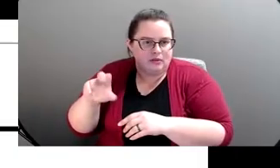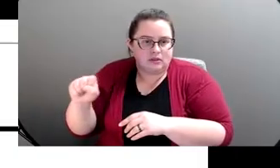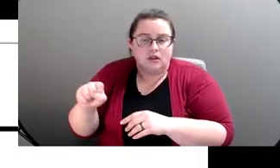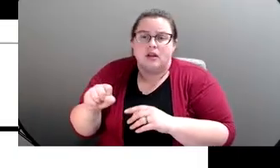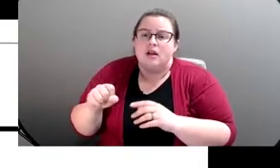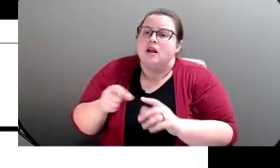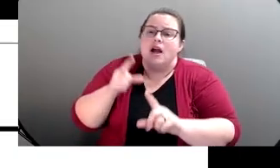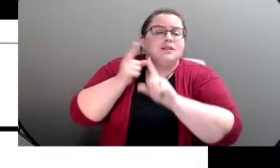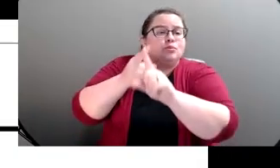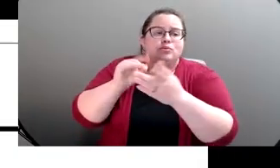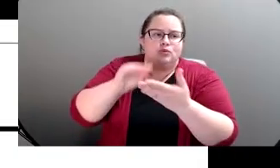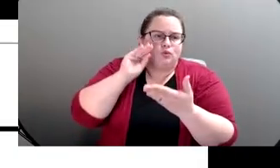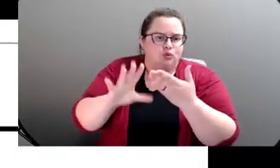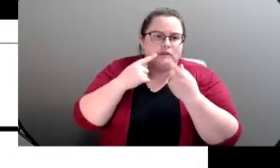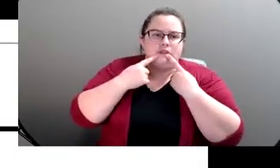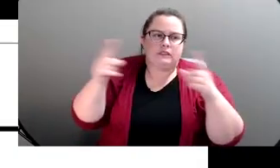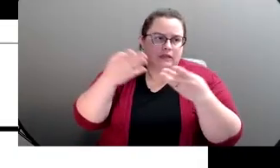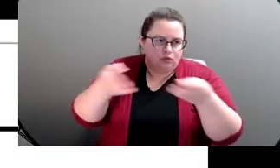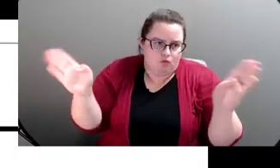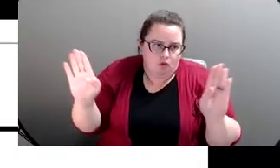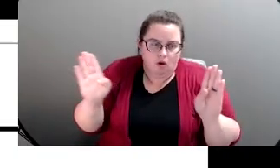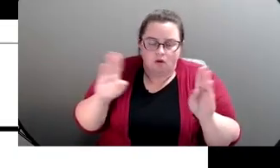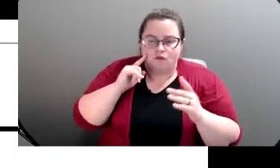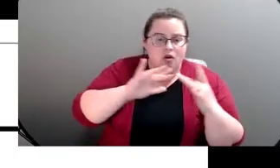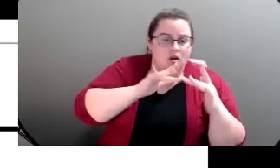This has to do with our online classes, our face to face classes, everything,